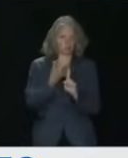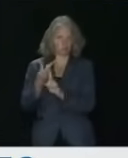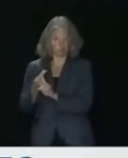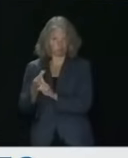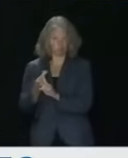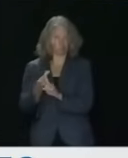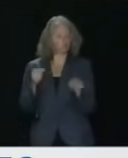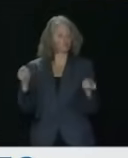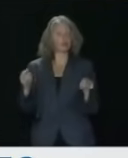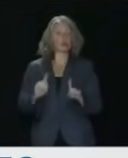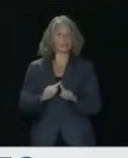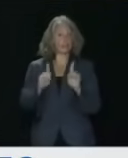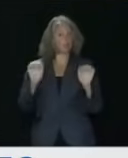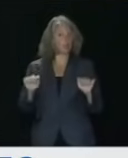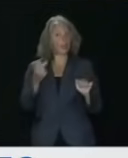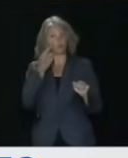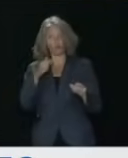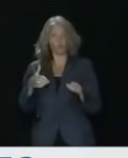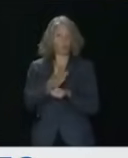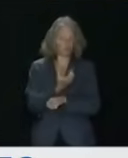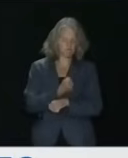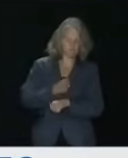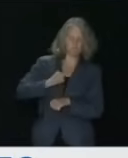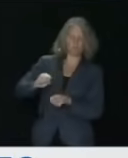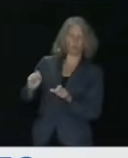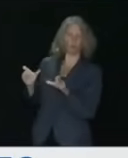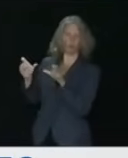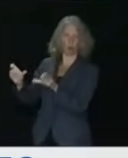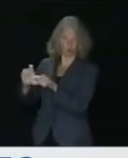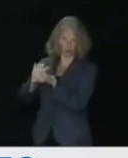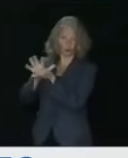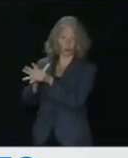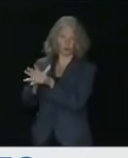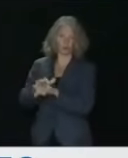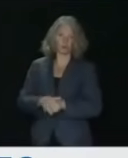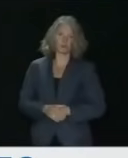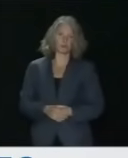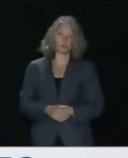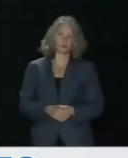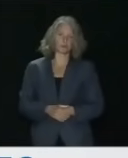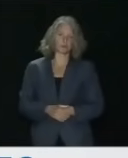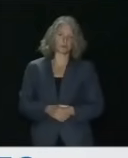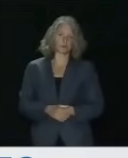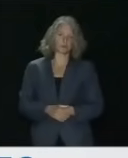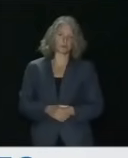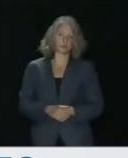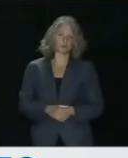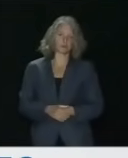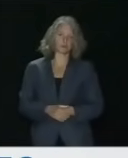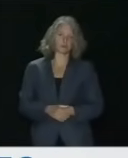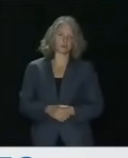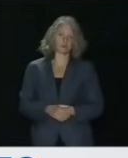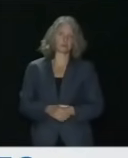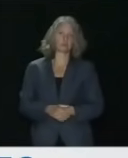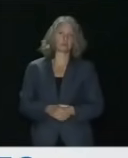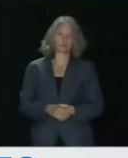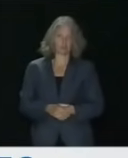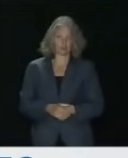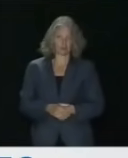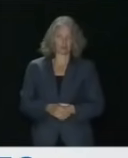YOUR TWO DOSE VACCINE SERIES FOR